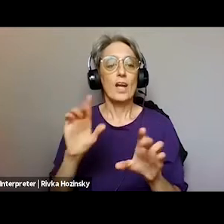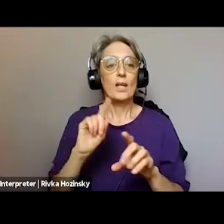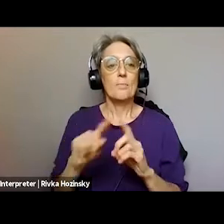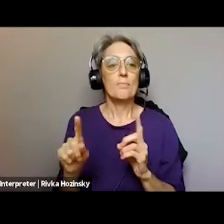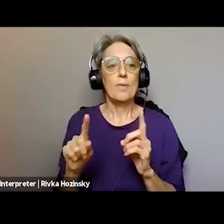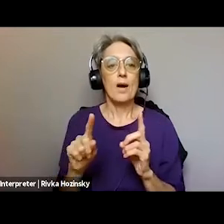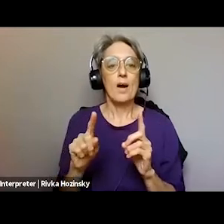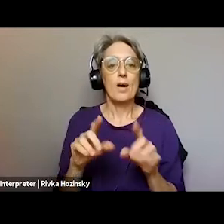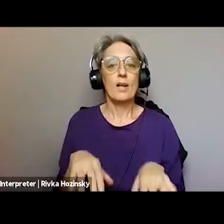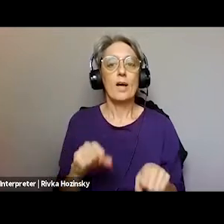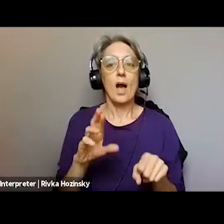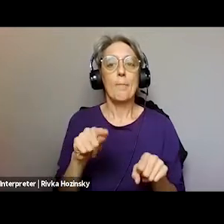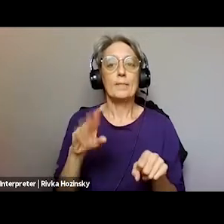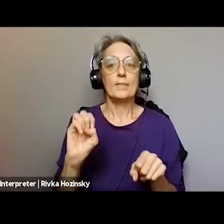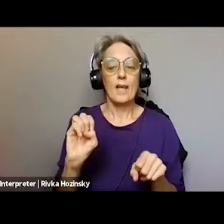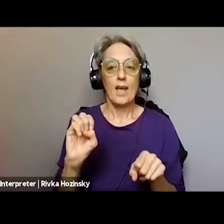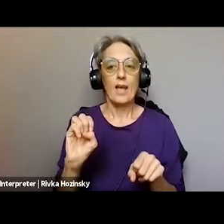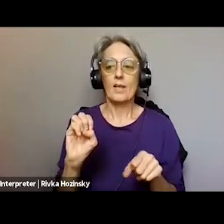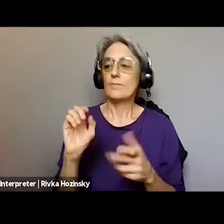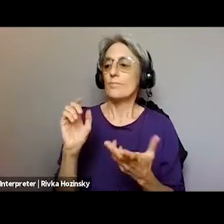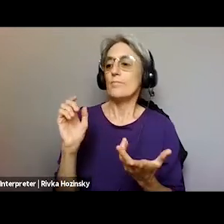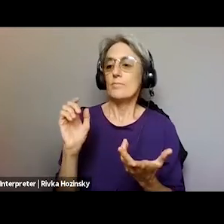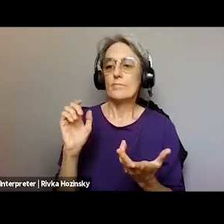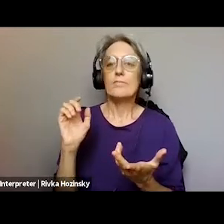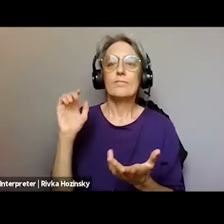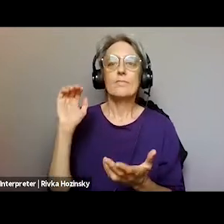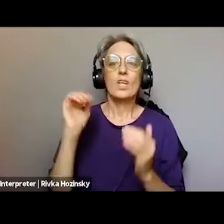received later than women without intellectual development disabilities. So for instance,